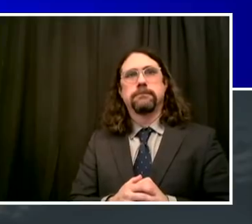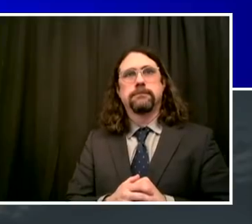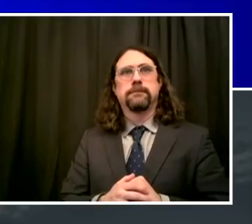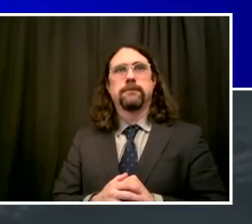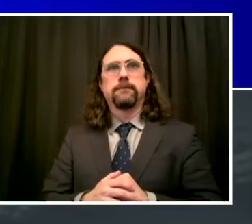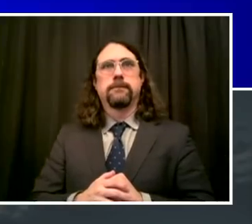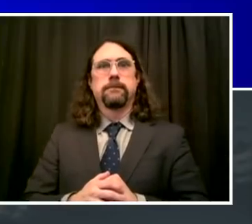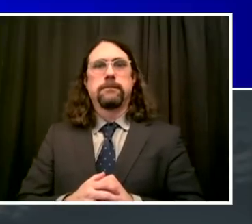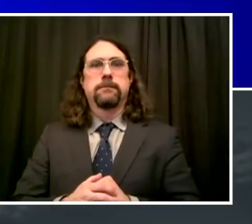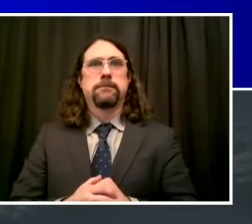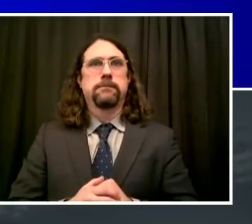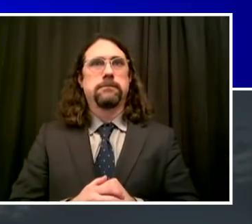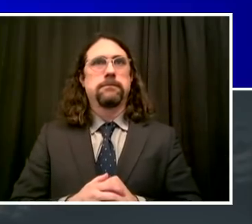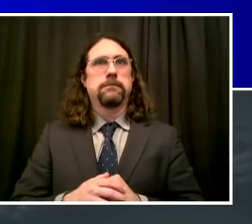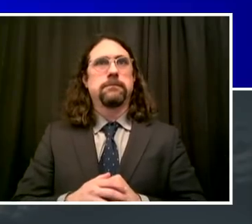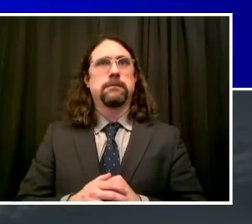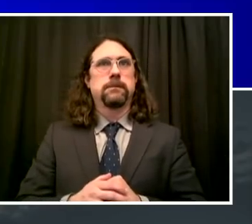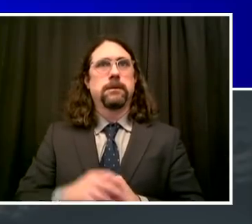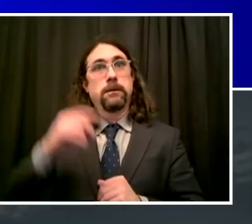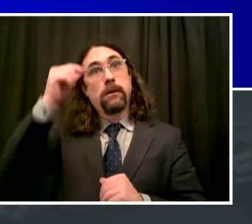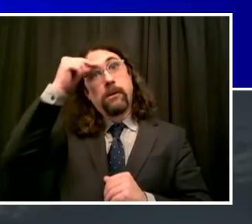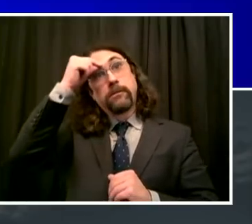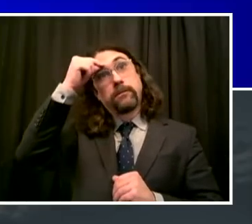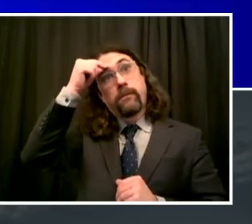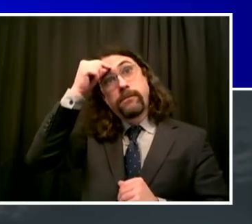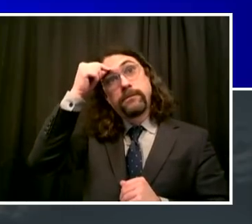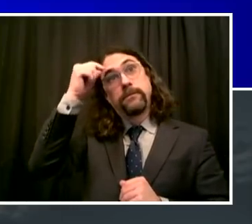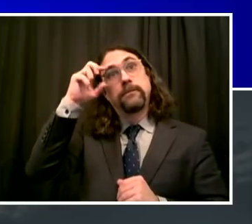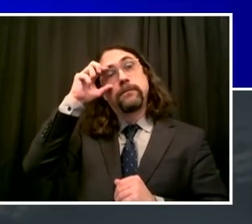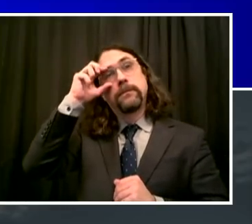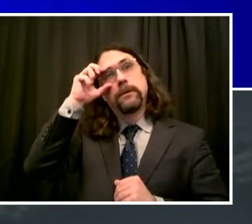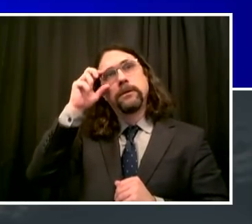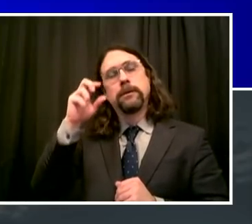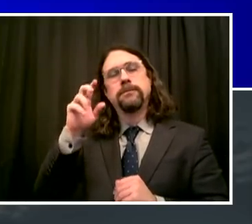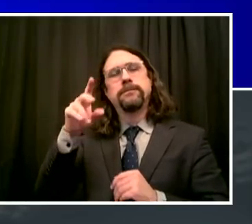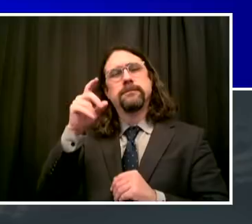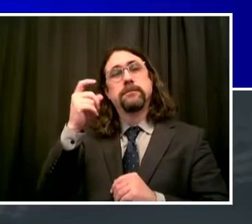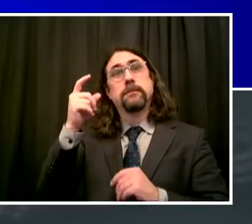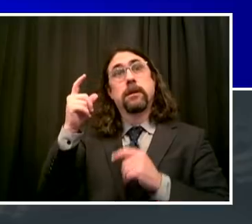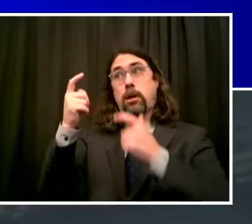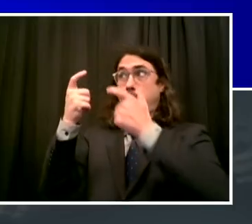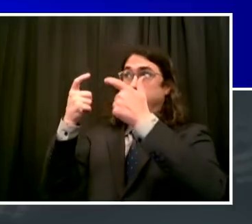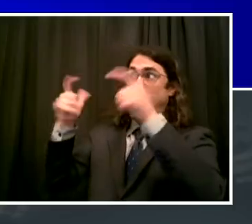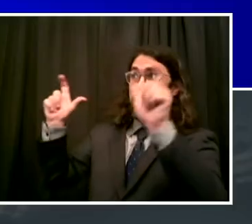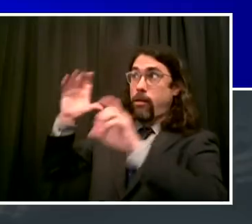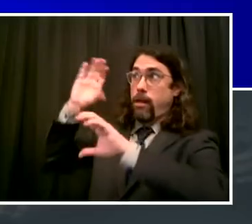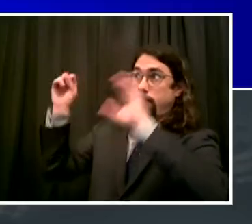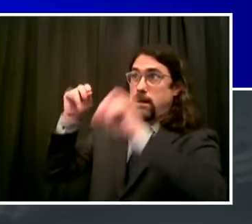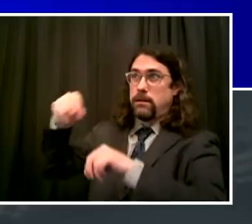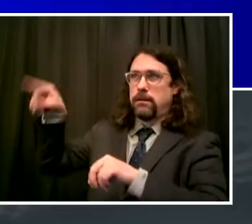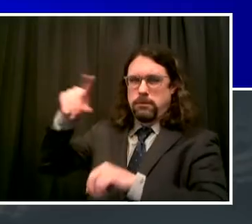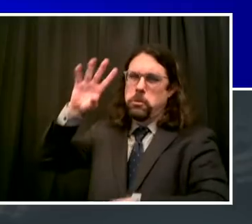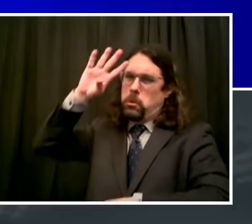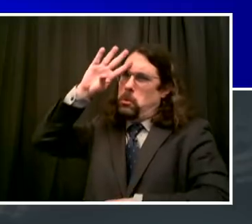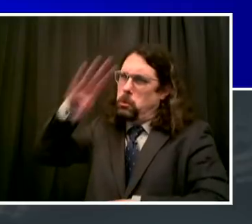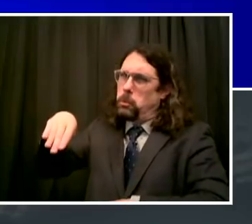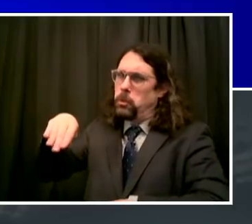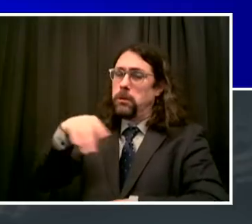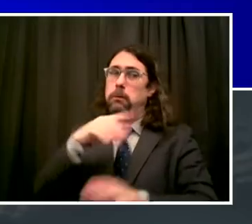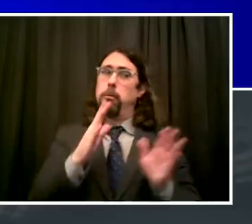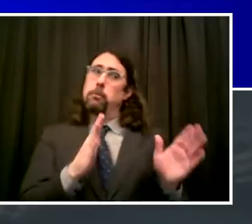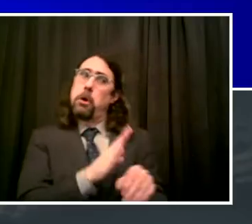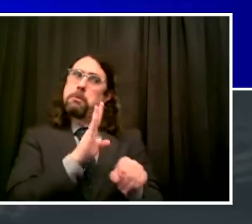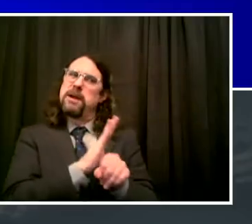TO THEIR CREDIT,